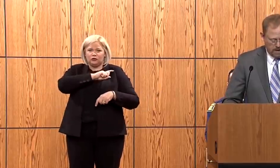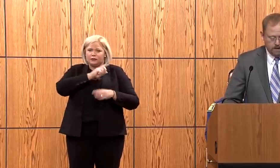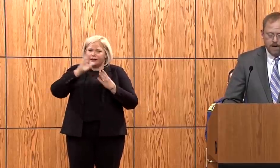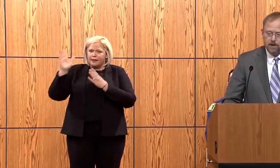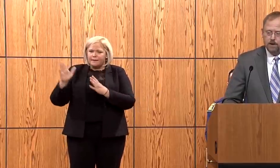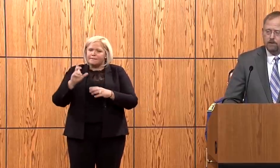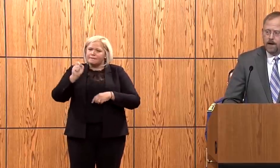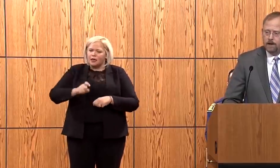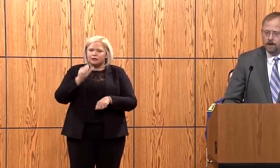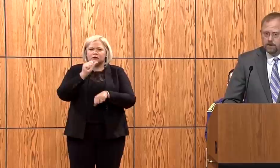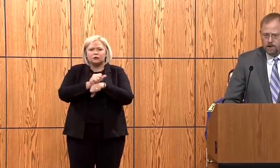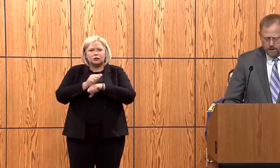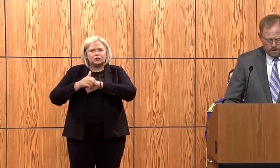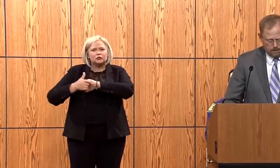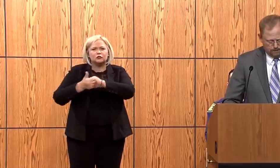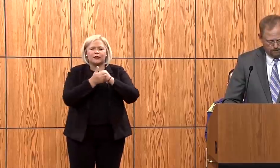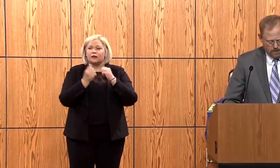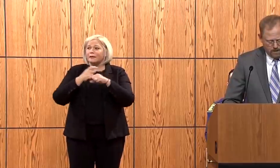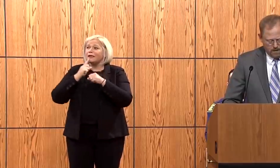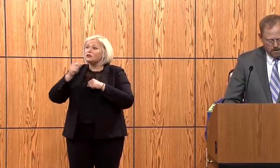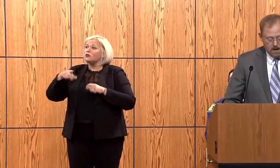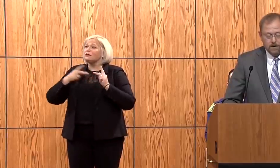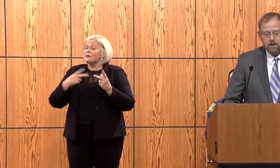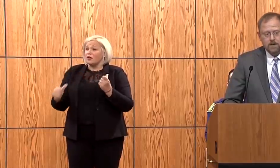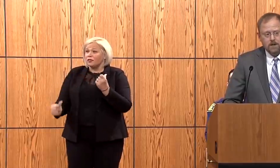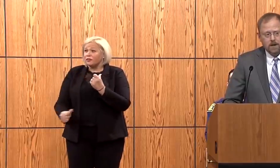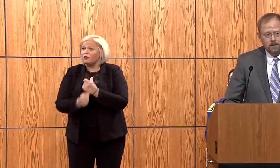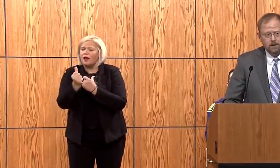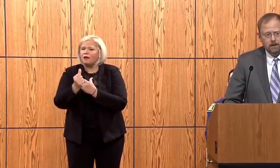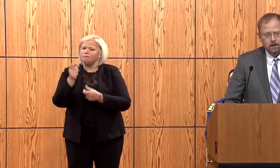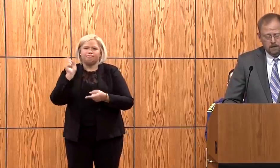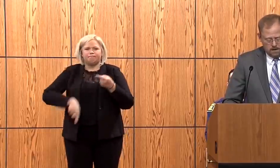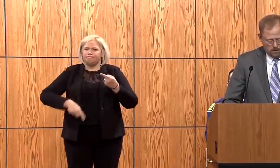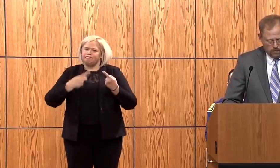WANT THE PUBLIC TO KNOW THAT FEDERAL AND STATE LAW FEDERAL AND STATE LAW ENFORCEMENT ARE COMMITTED TO ENFORCEMENT ARE COMMITTED TO WORKING TOGETHER TO MAKE SURE